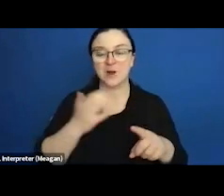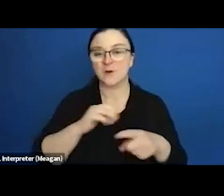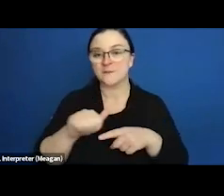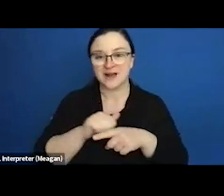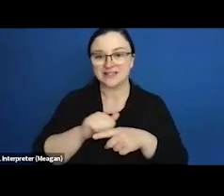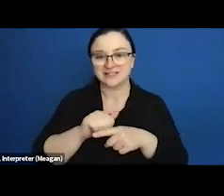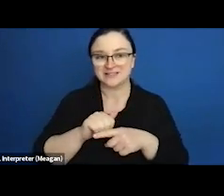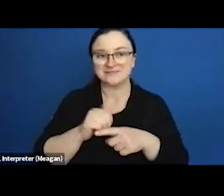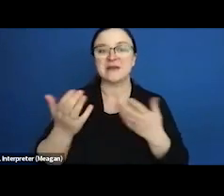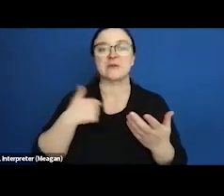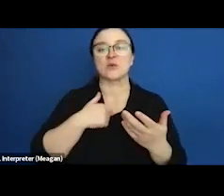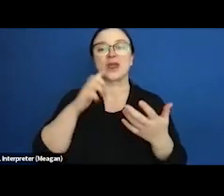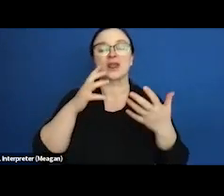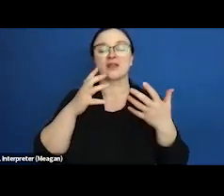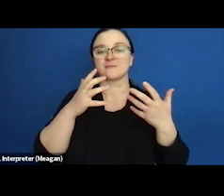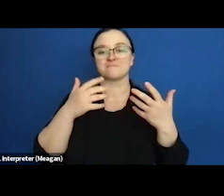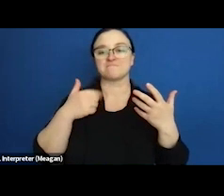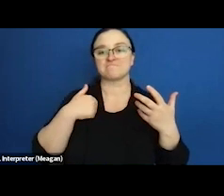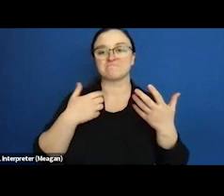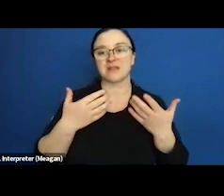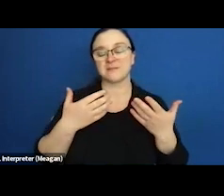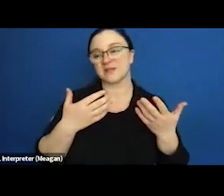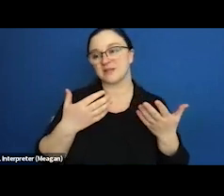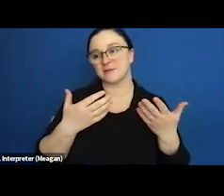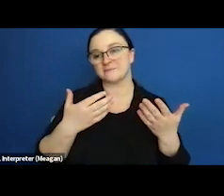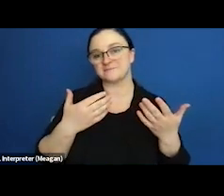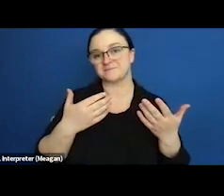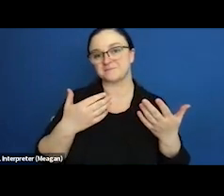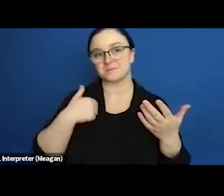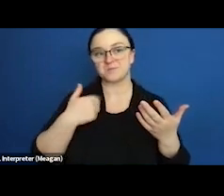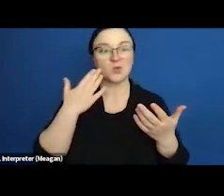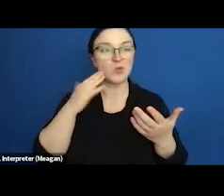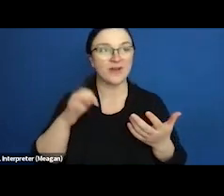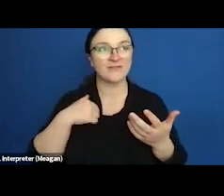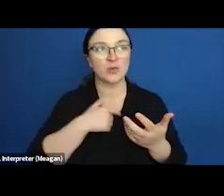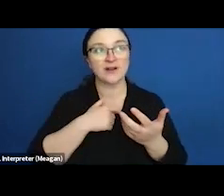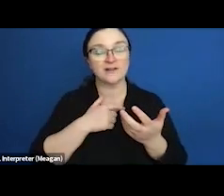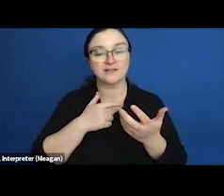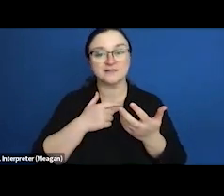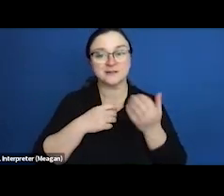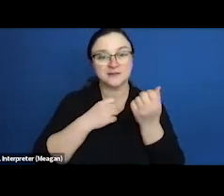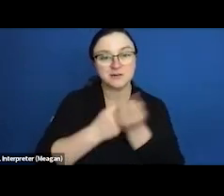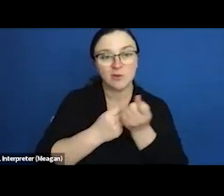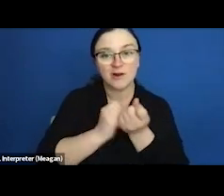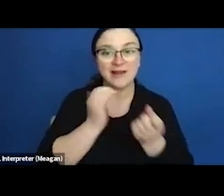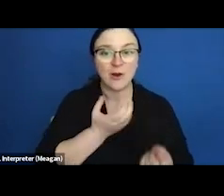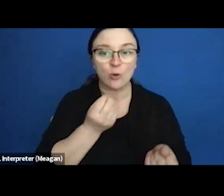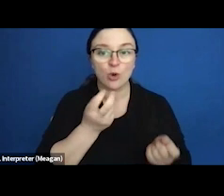We might lose sight on whether or not we're pushing our agenda and not really, like I said,